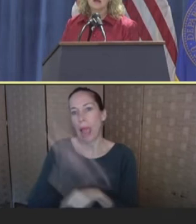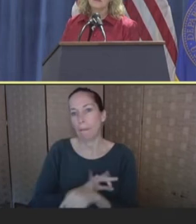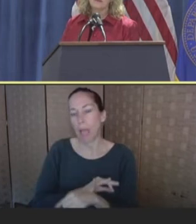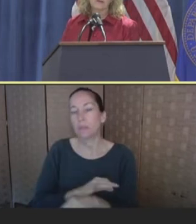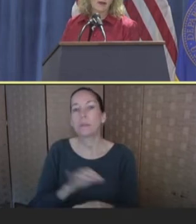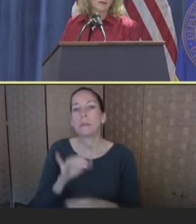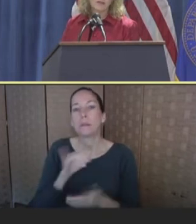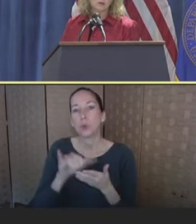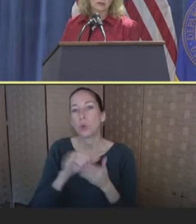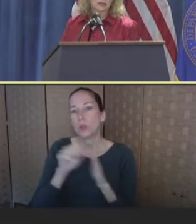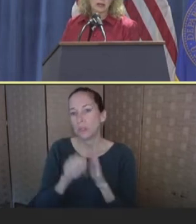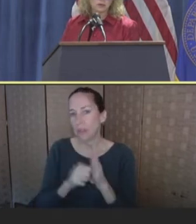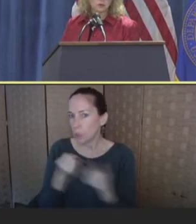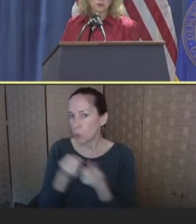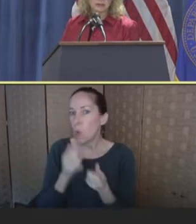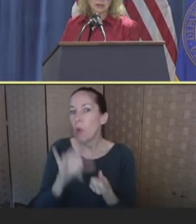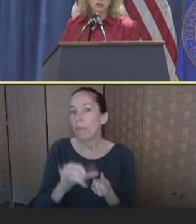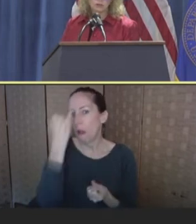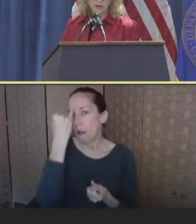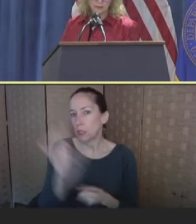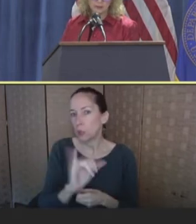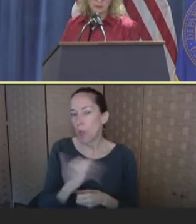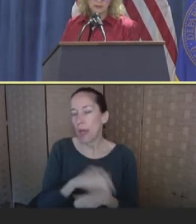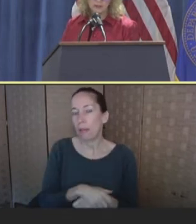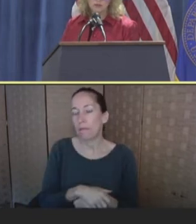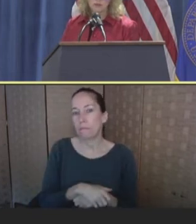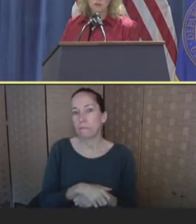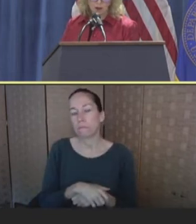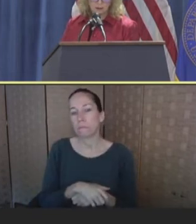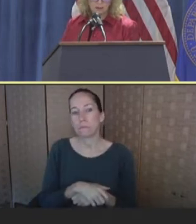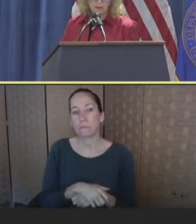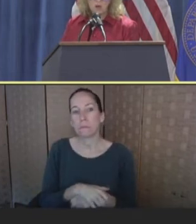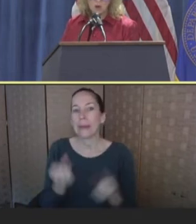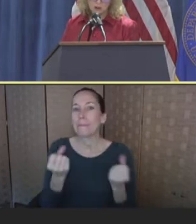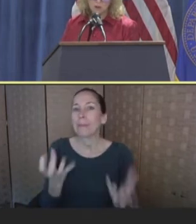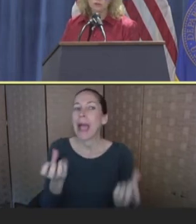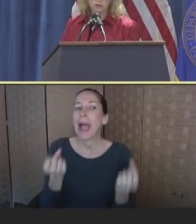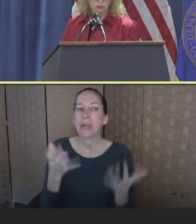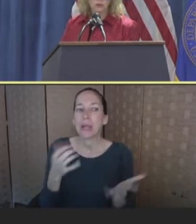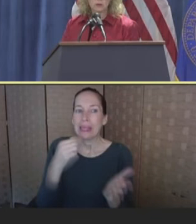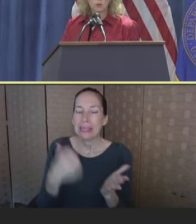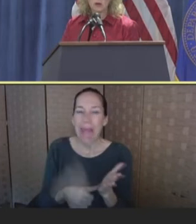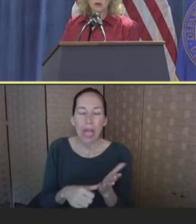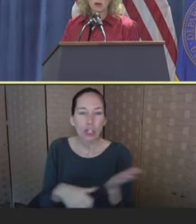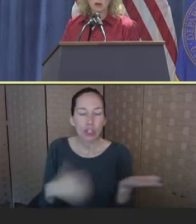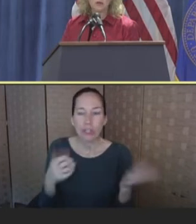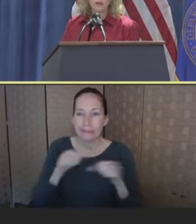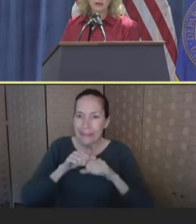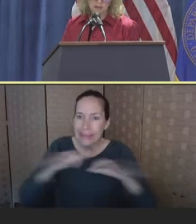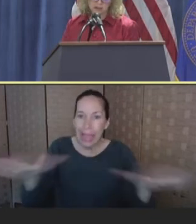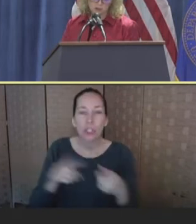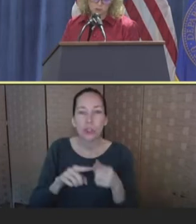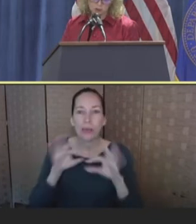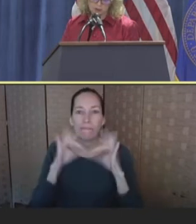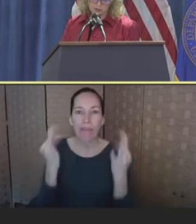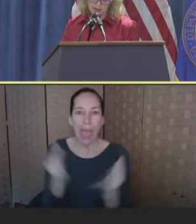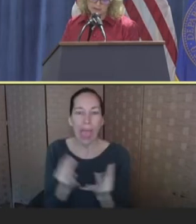Now, 5,000 letters were sent to families in Rockland whose children were under-vaccinated or unvaccinated.